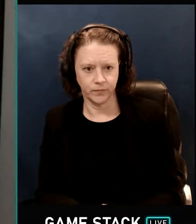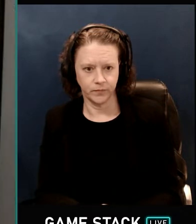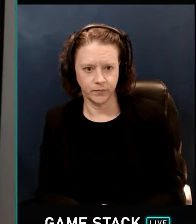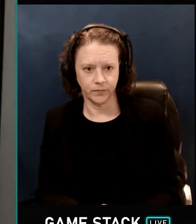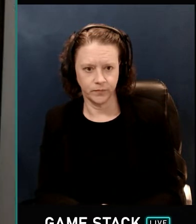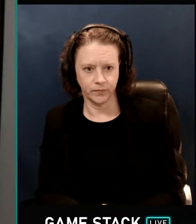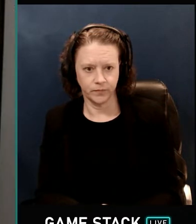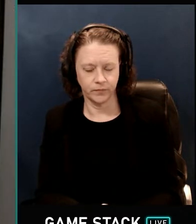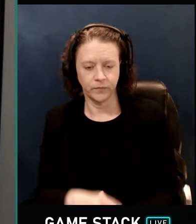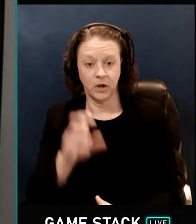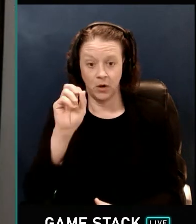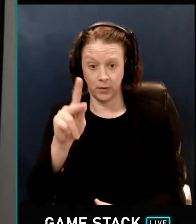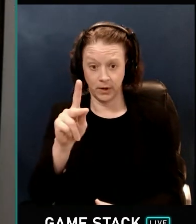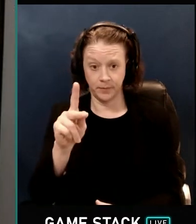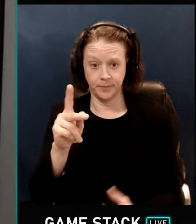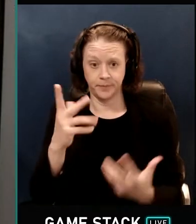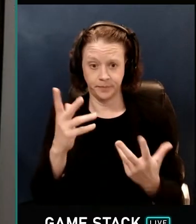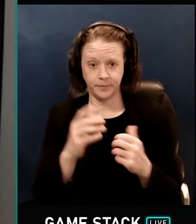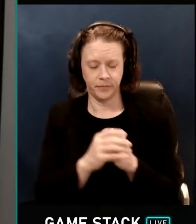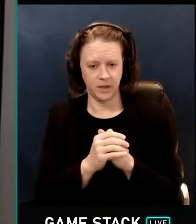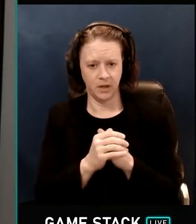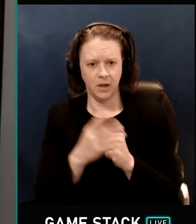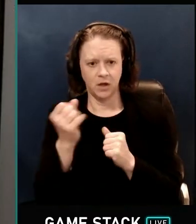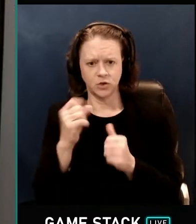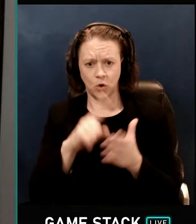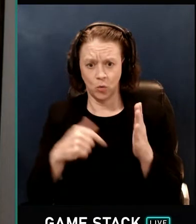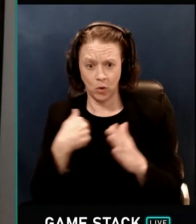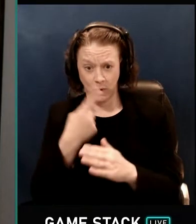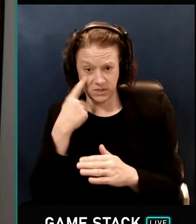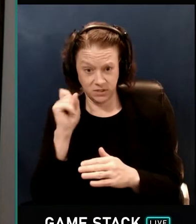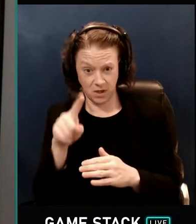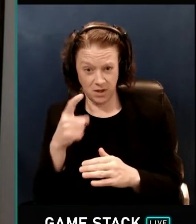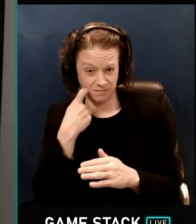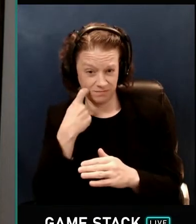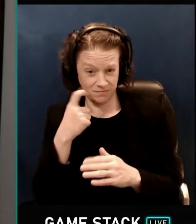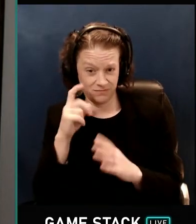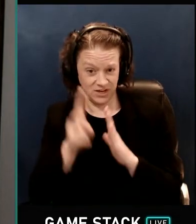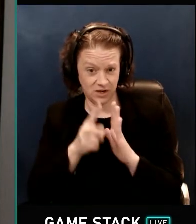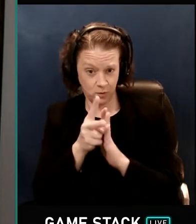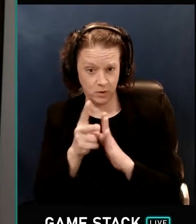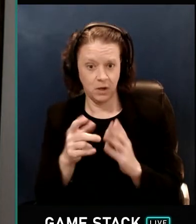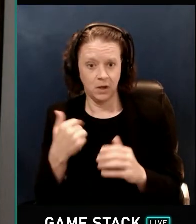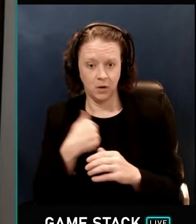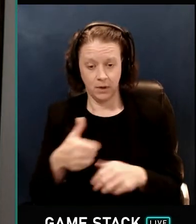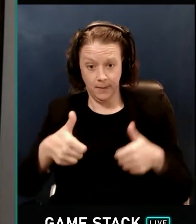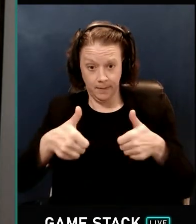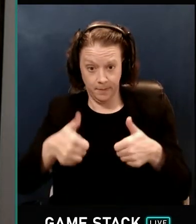OK, So, what we saw there is, we hit the button right as the thing moved on to the target